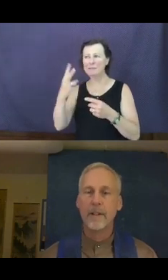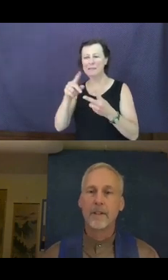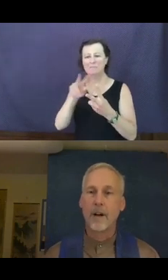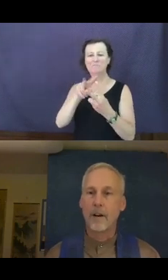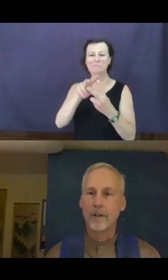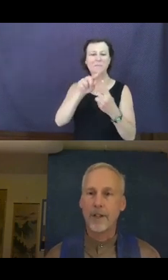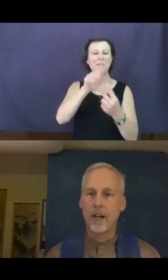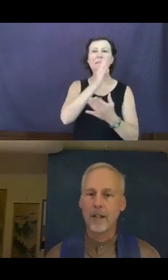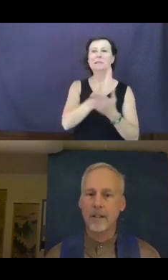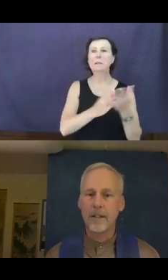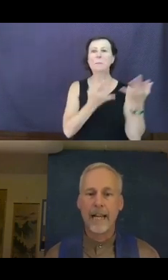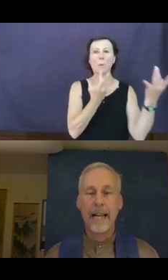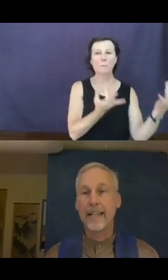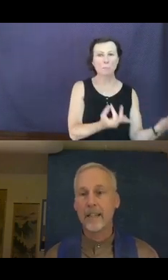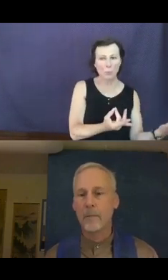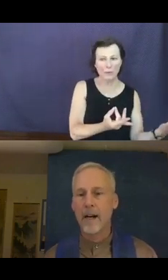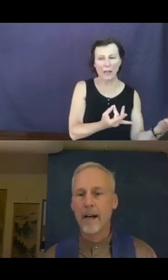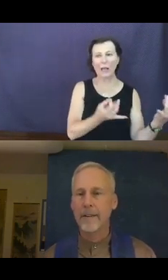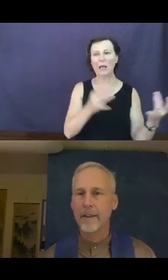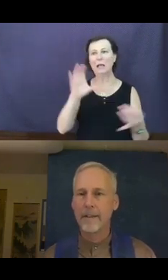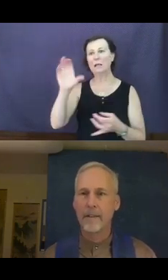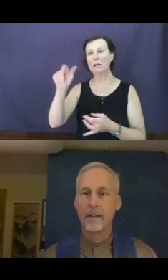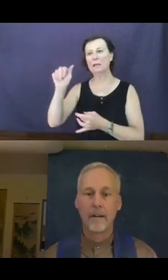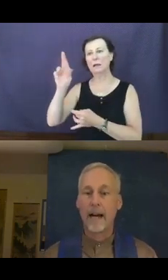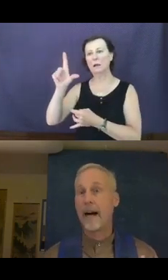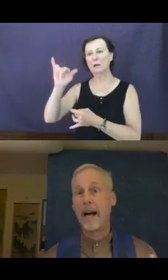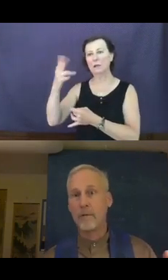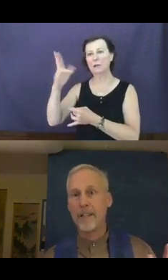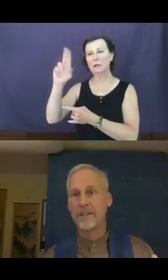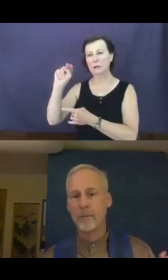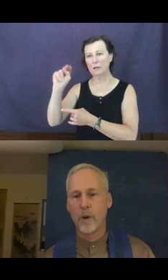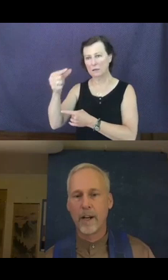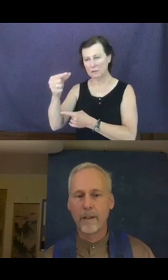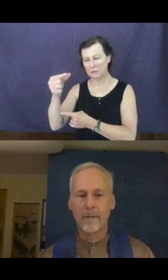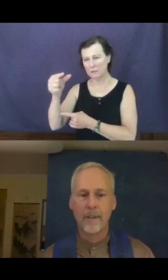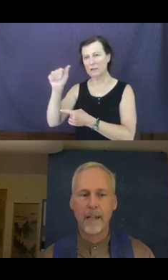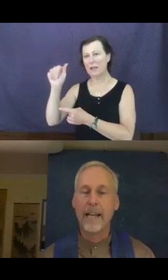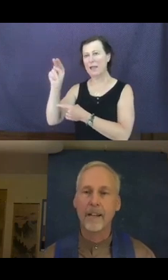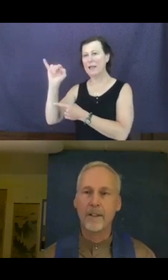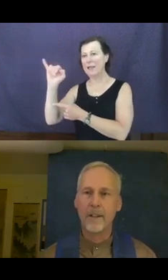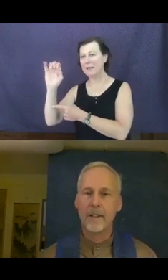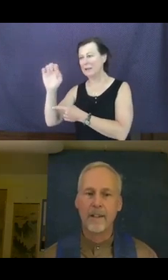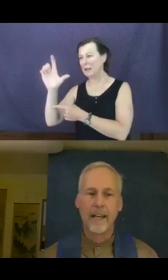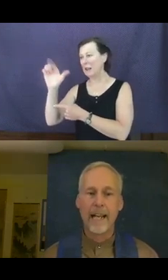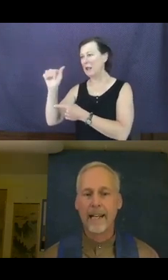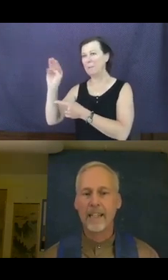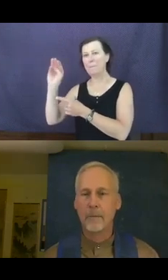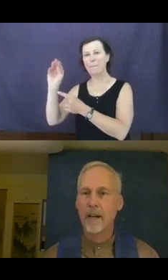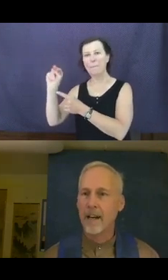Carl Jung, Annie Lamont, "I read somewhere..." and "Annie Lamont